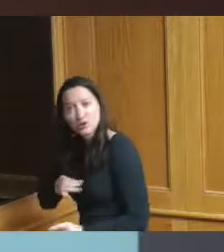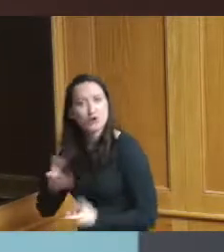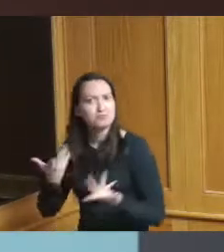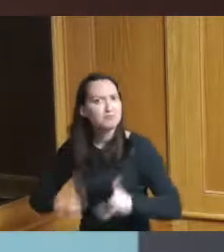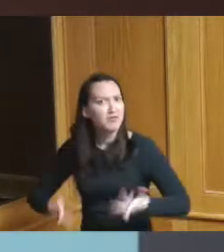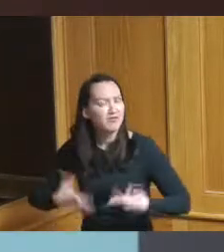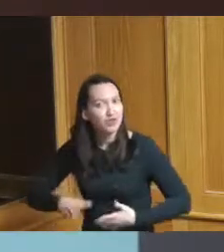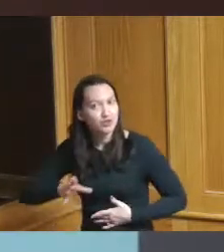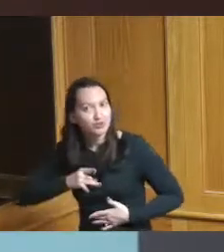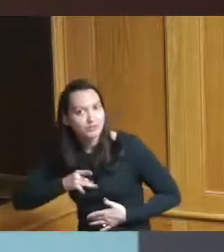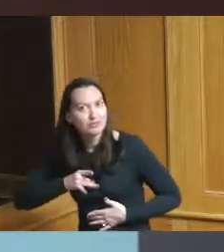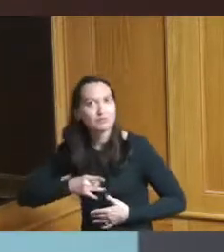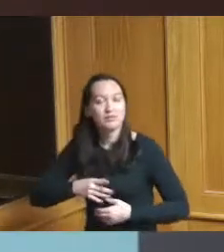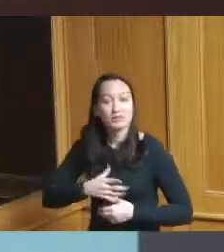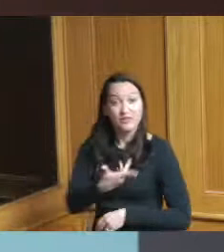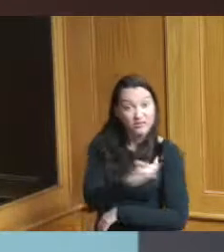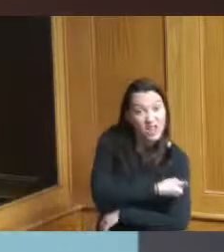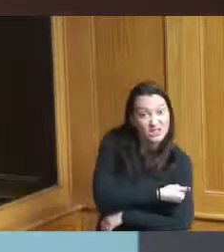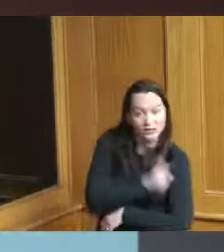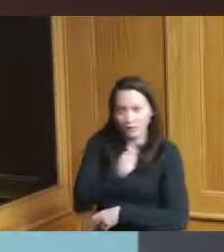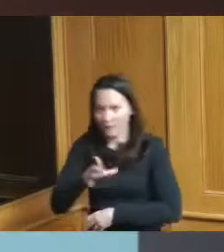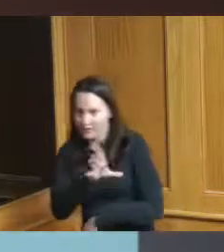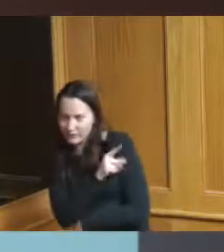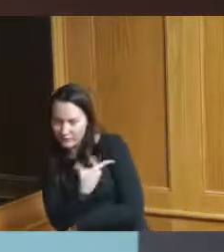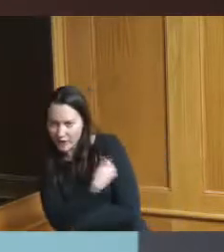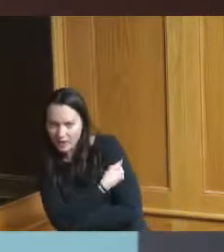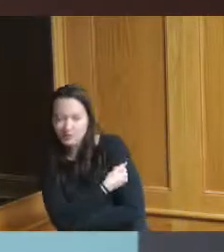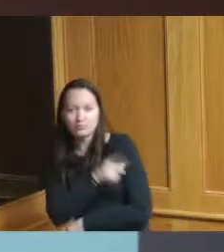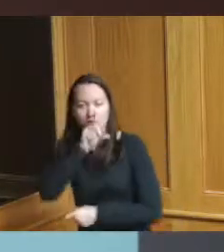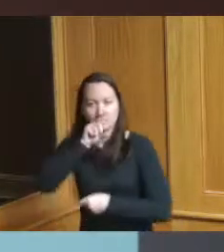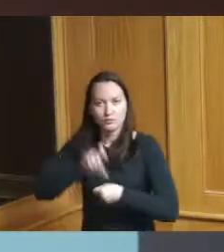you vaccinated or unvaccinated and really talk about some of the real life issues that people